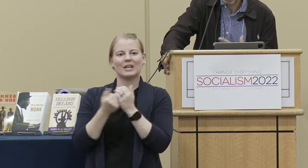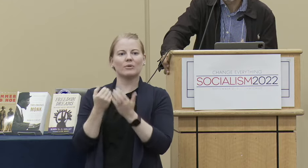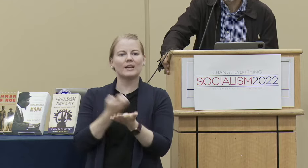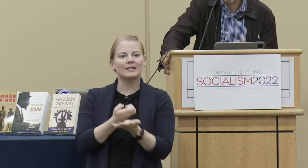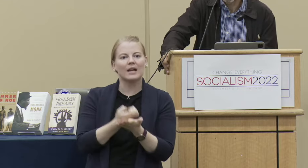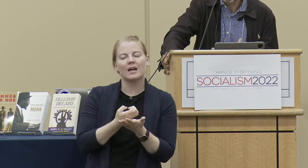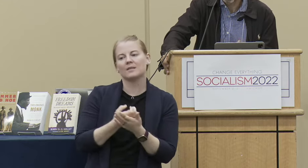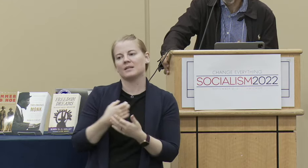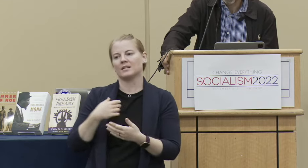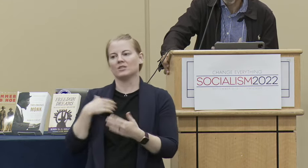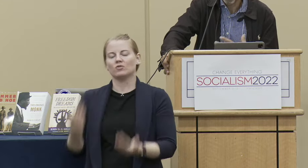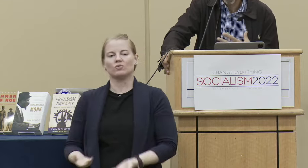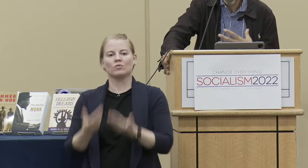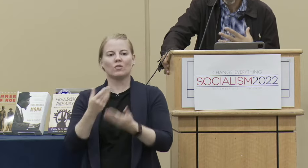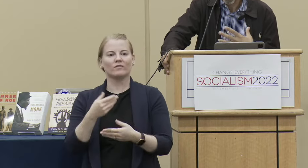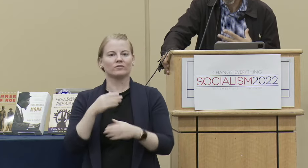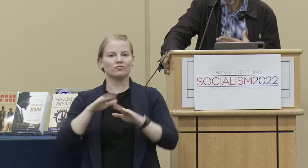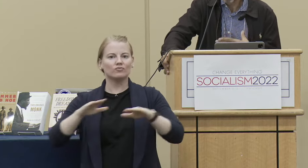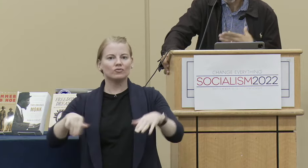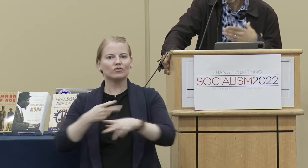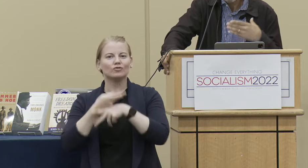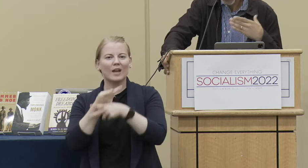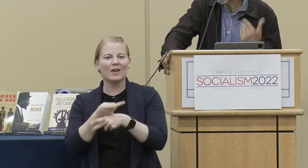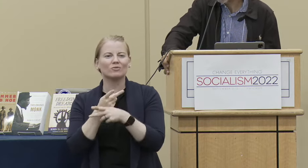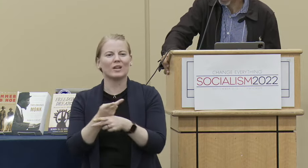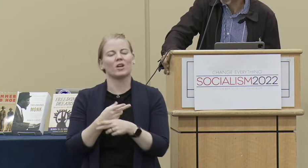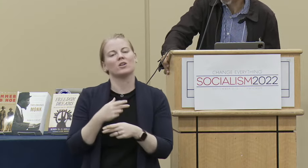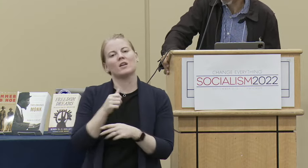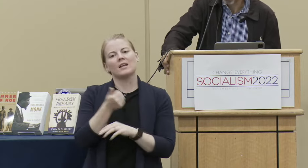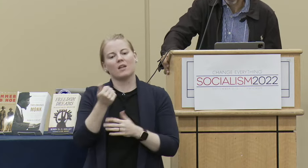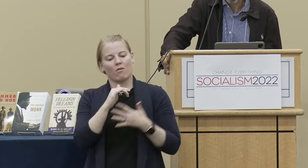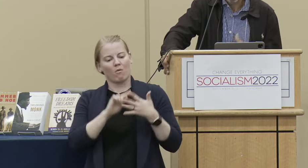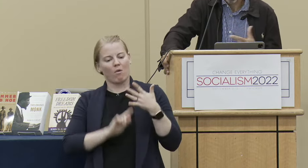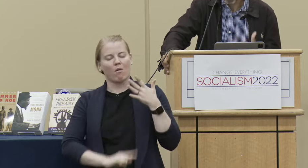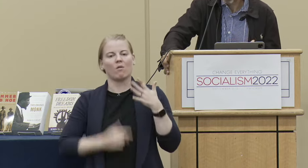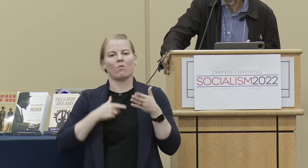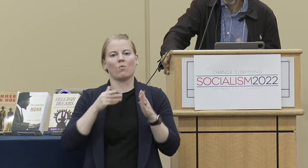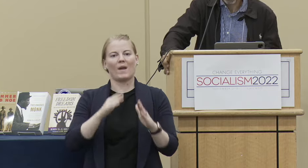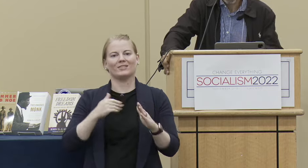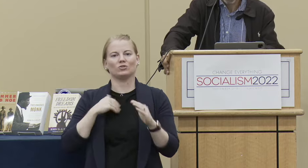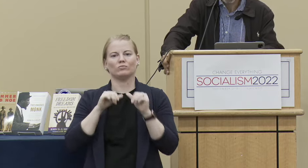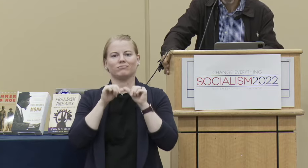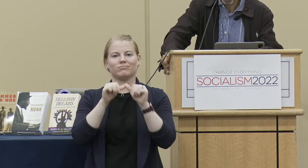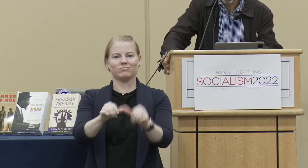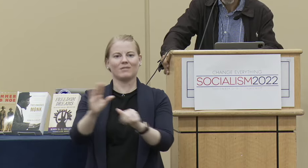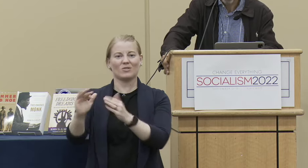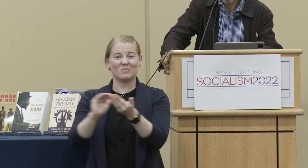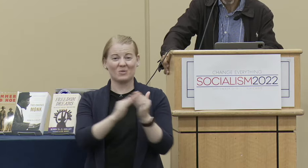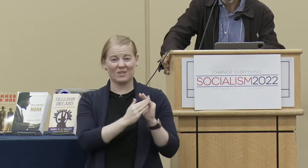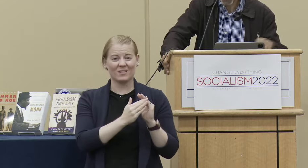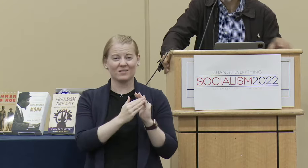know, they trained childcare, you know, other means of self-sustain their communities around anticapitalism,